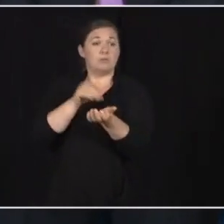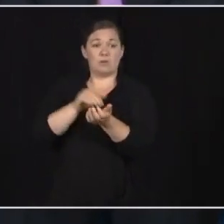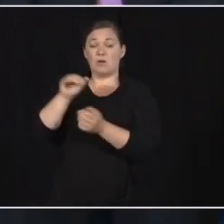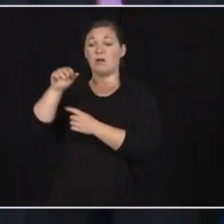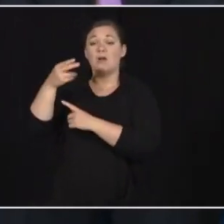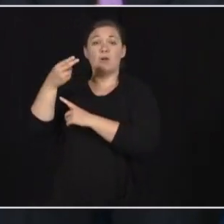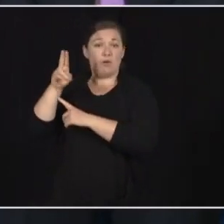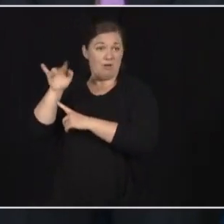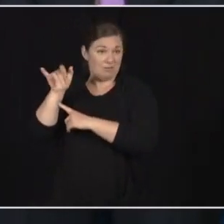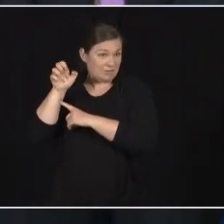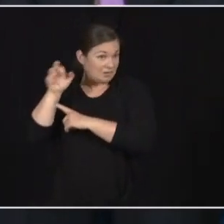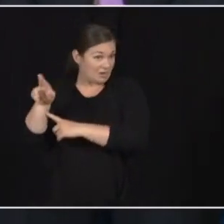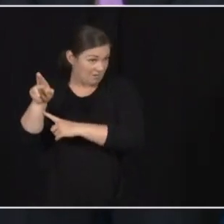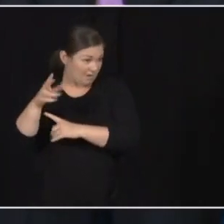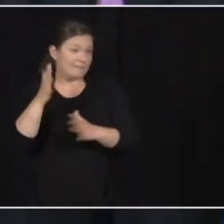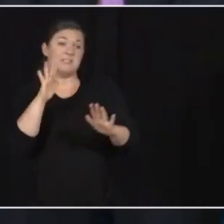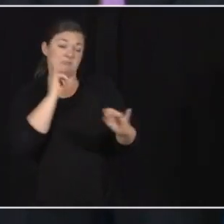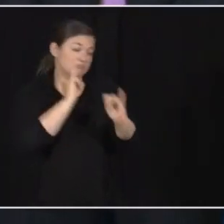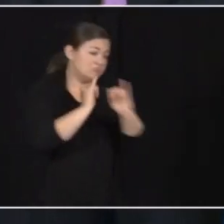I want to try to help them.